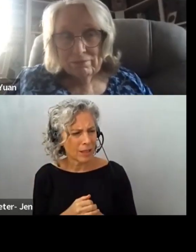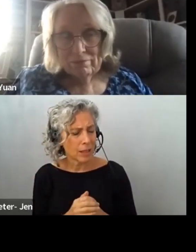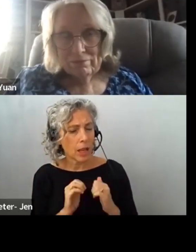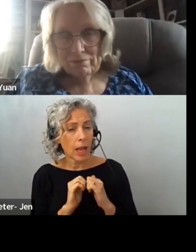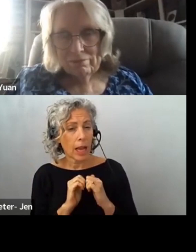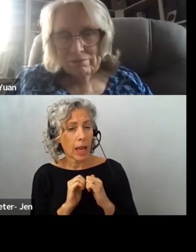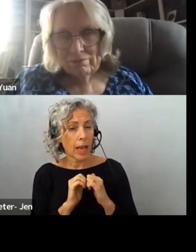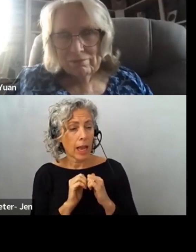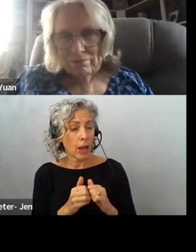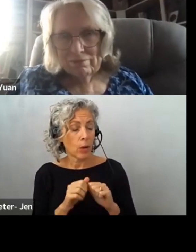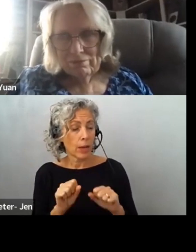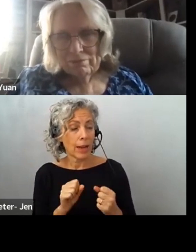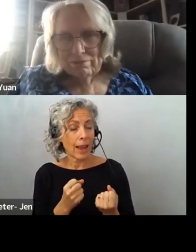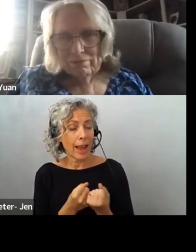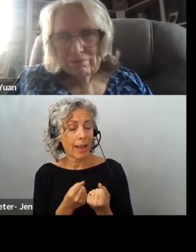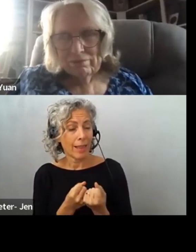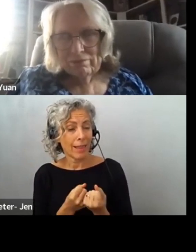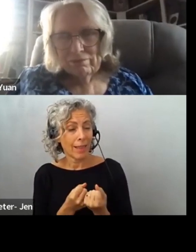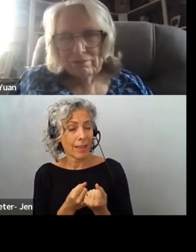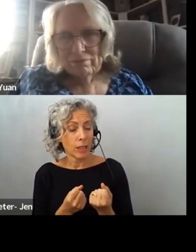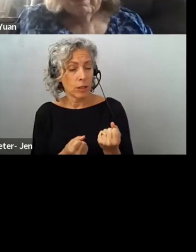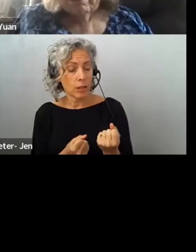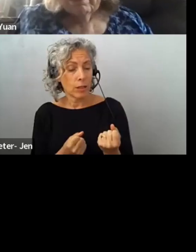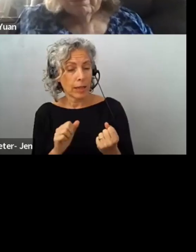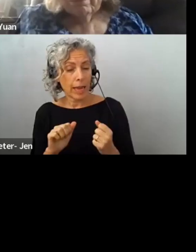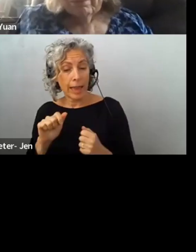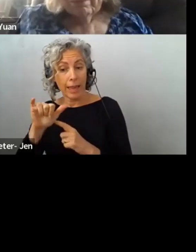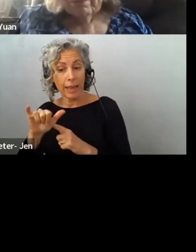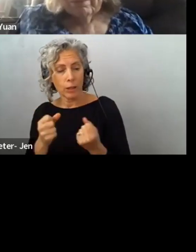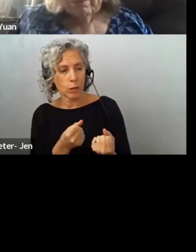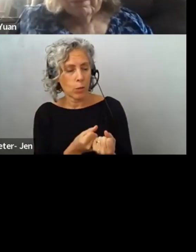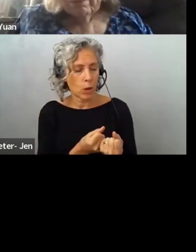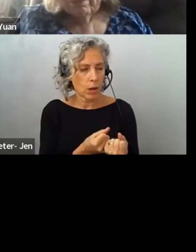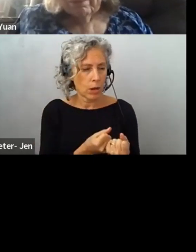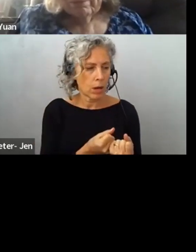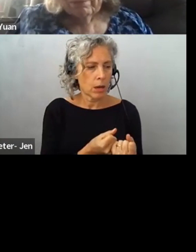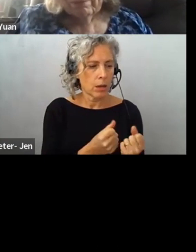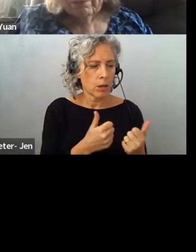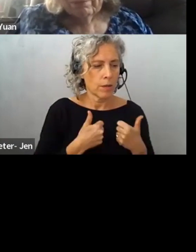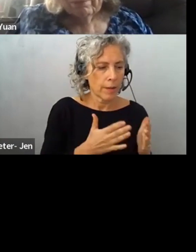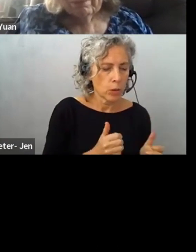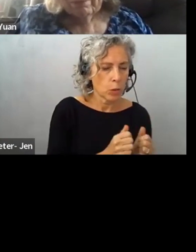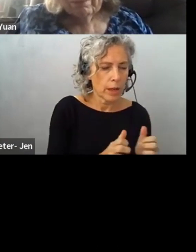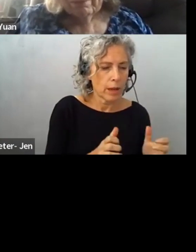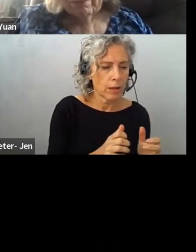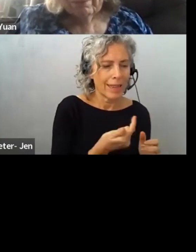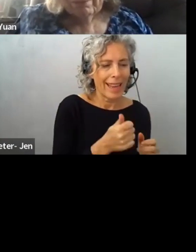can allies support survivors without discrediting or gaslighting them? Finn Gardiner: Well, oh, man,